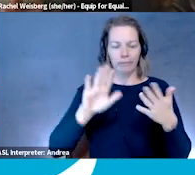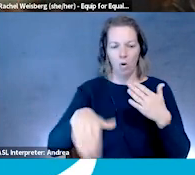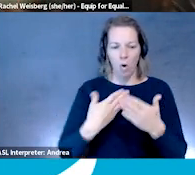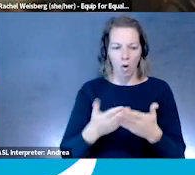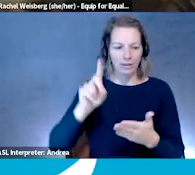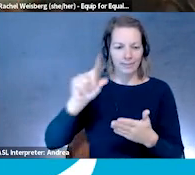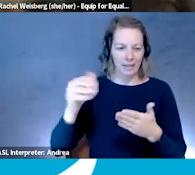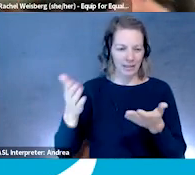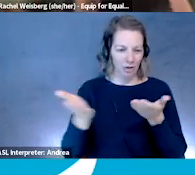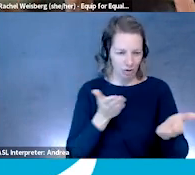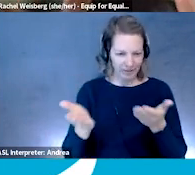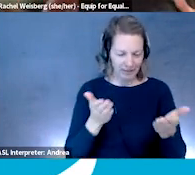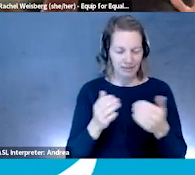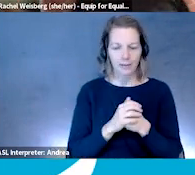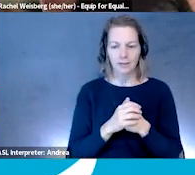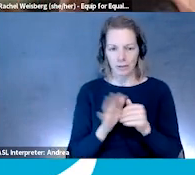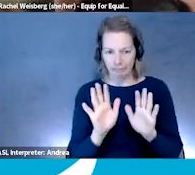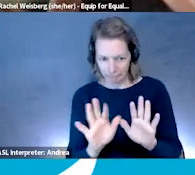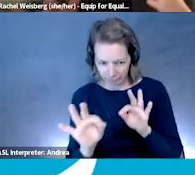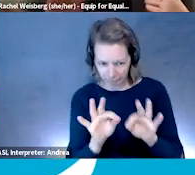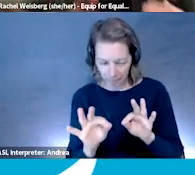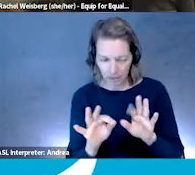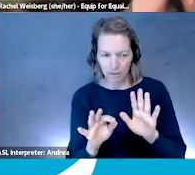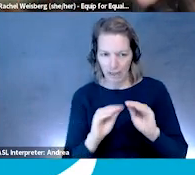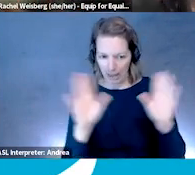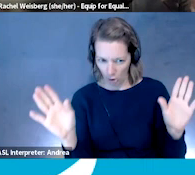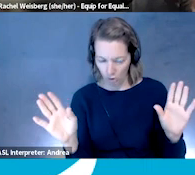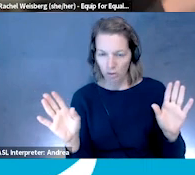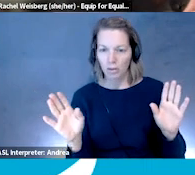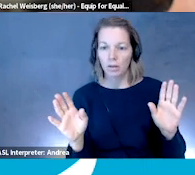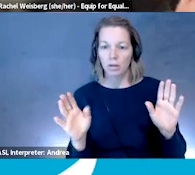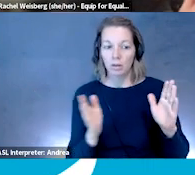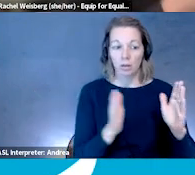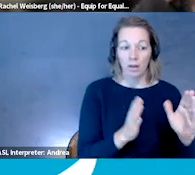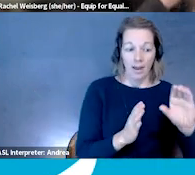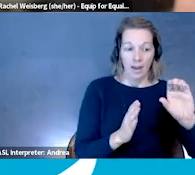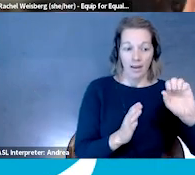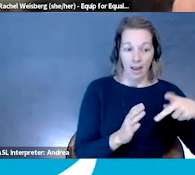IF THEY HAVE A WAIVER. THERE IS THIS KIND OF ACRONYM SYSTEM OF